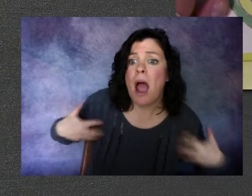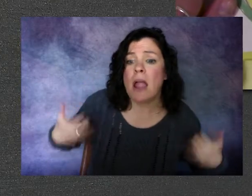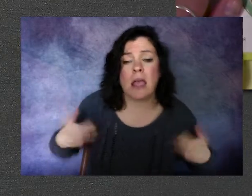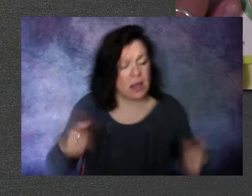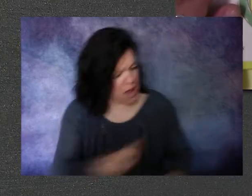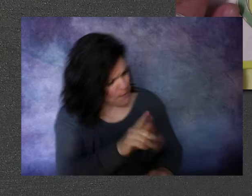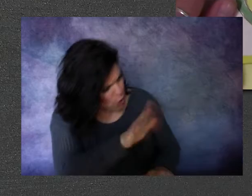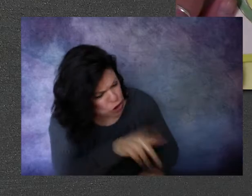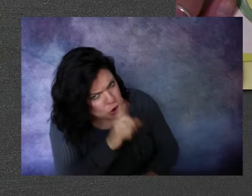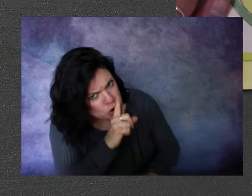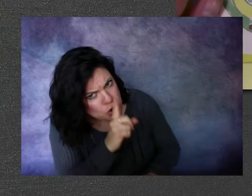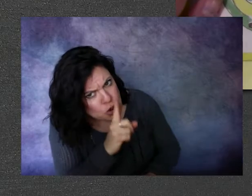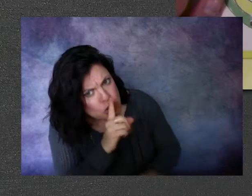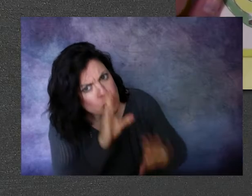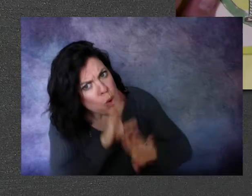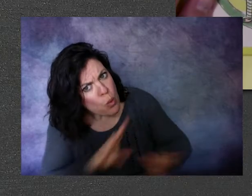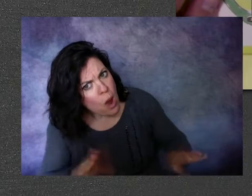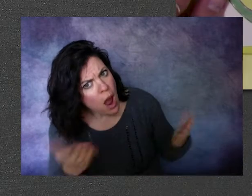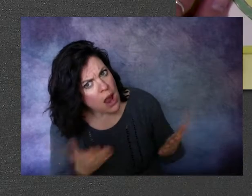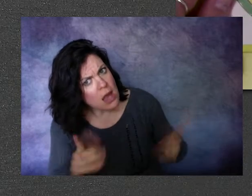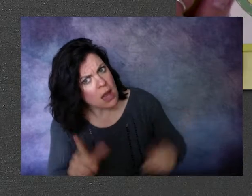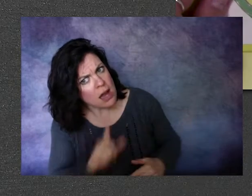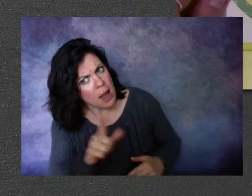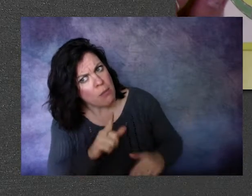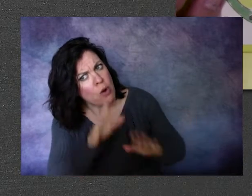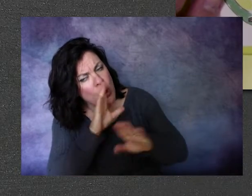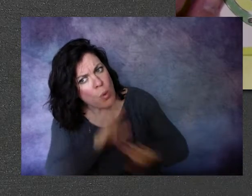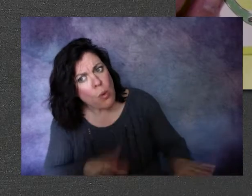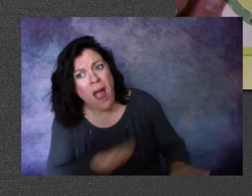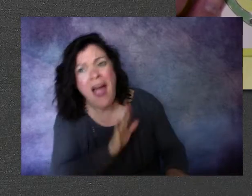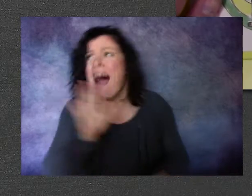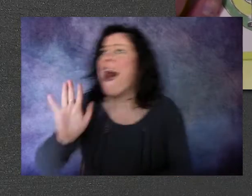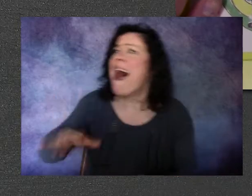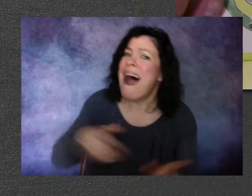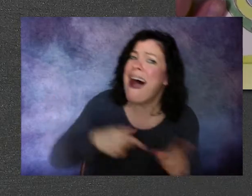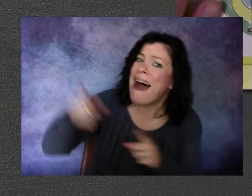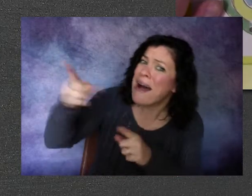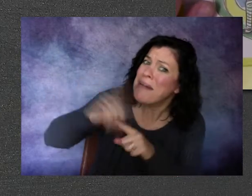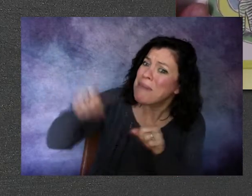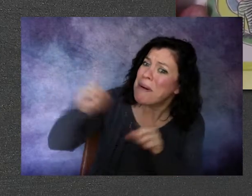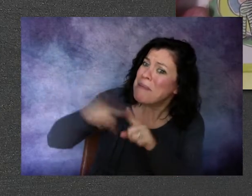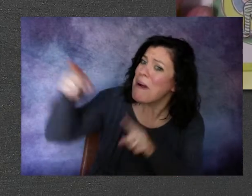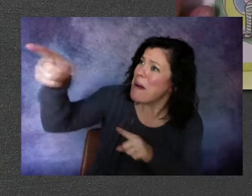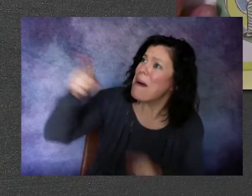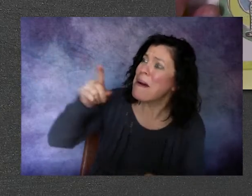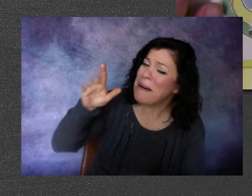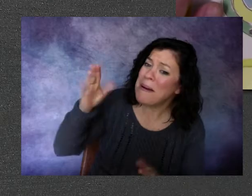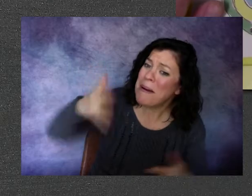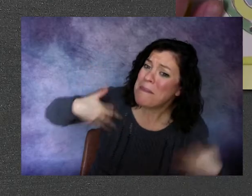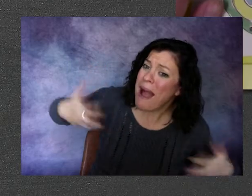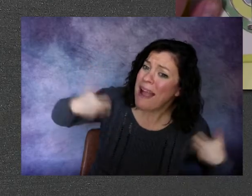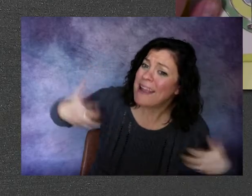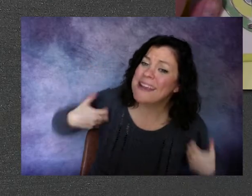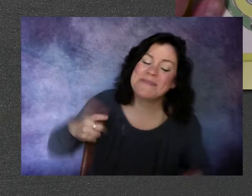"We must be quiet so everyone can hear," she said nicely. "But there's a monkey," said a boy.